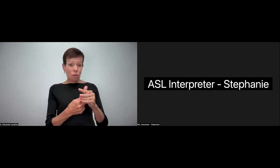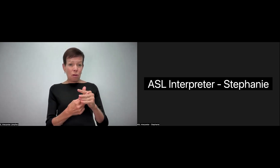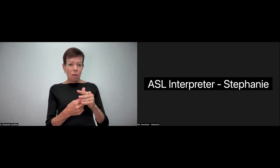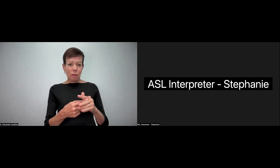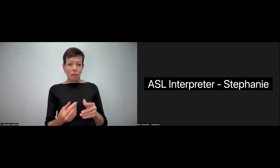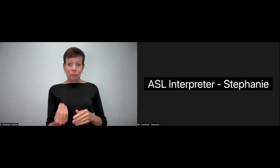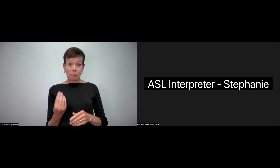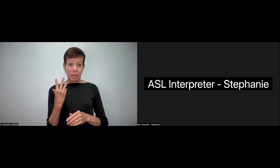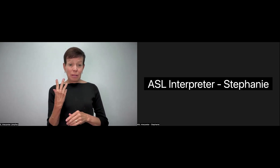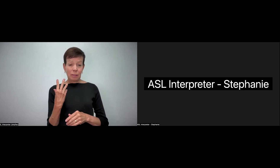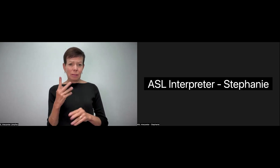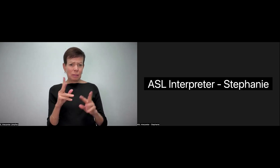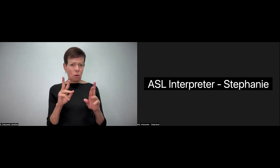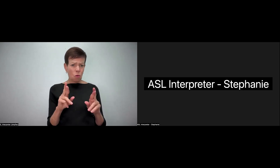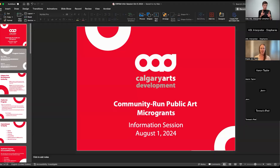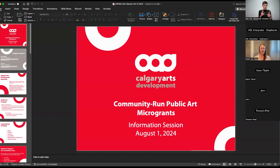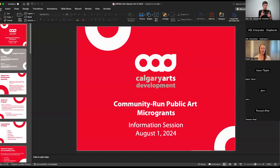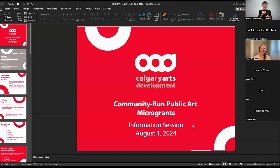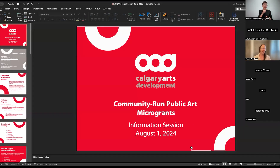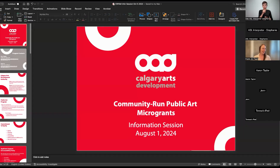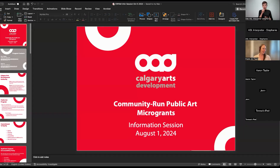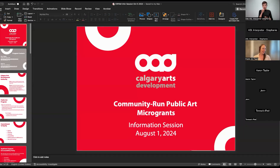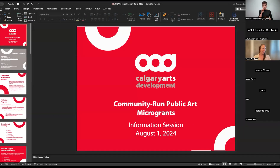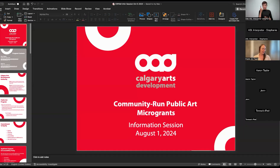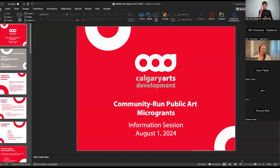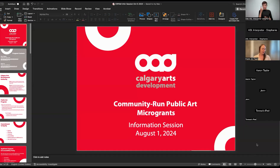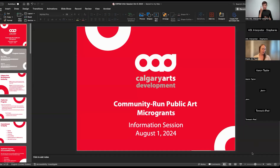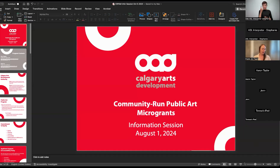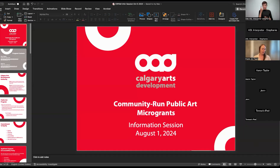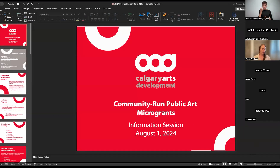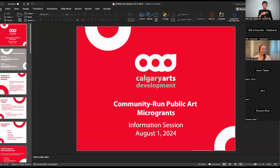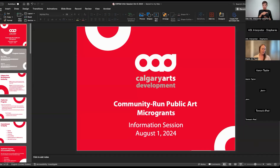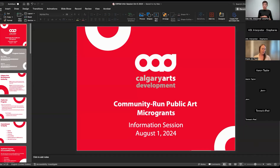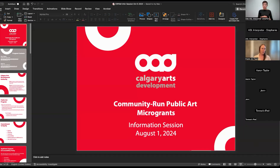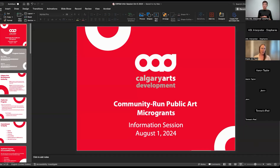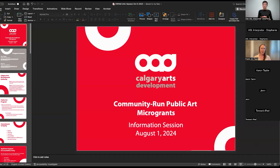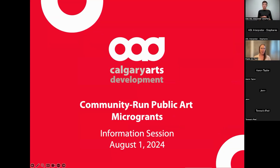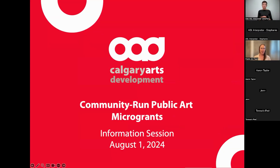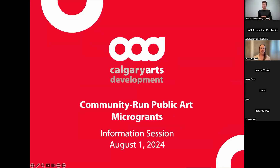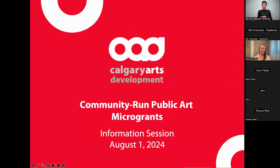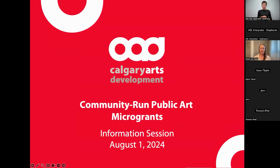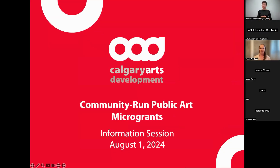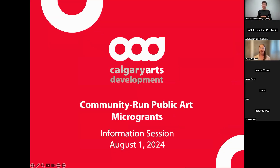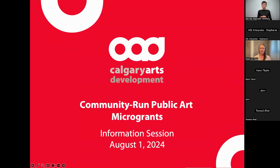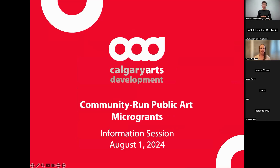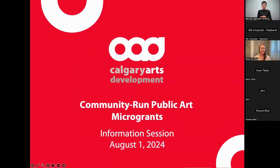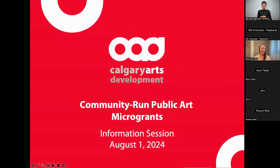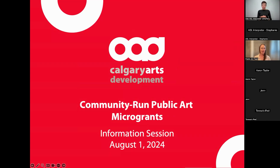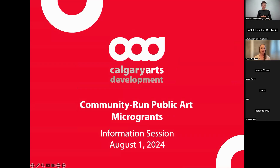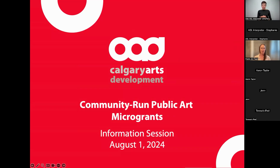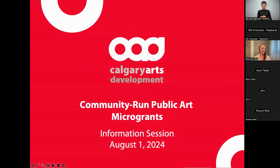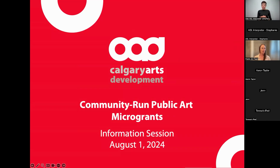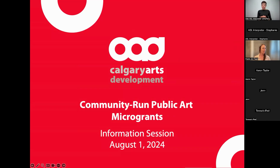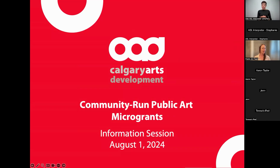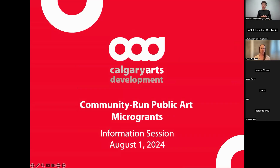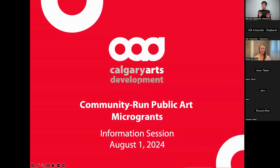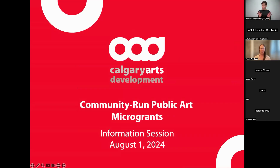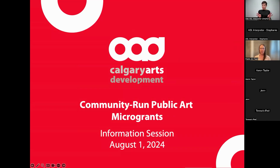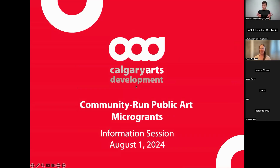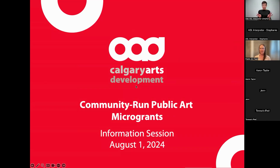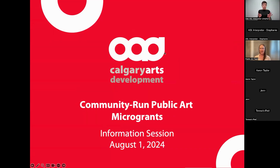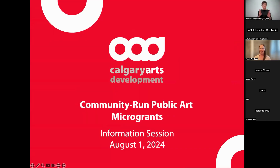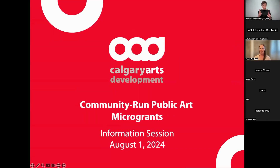be too dry for you guys. Pop this up and yeah, everyone should be hopefully able to see that,